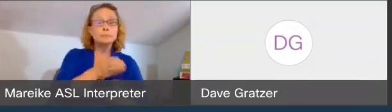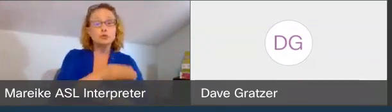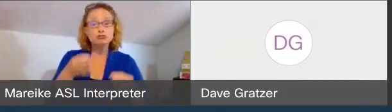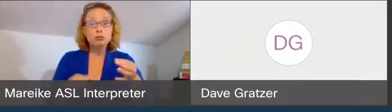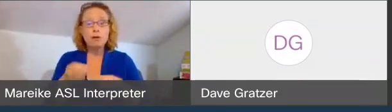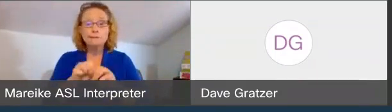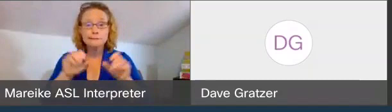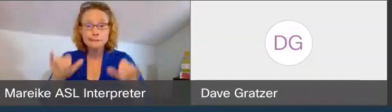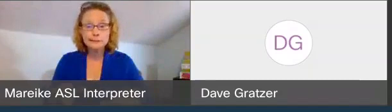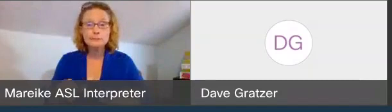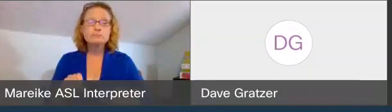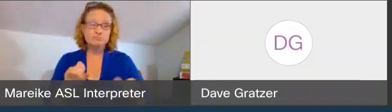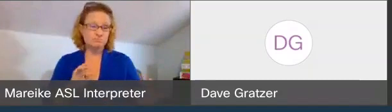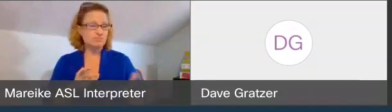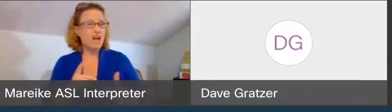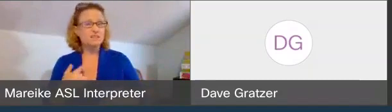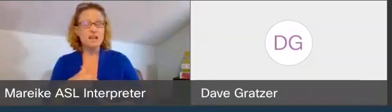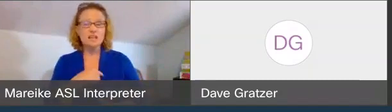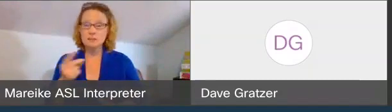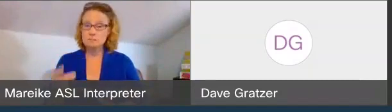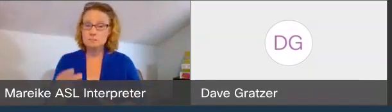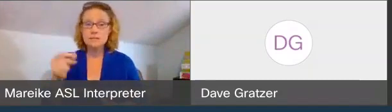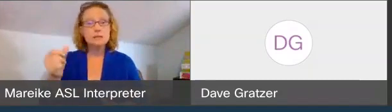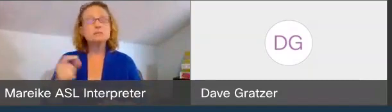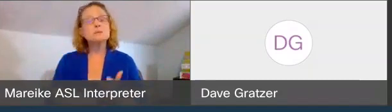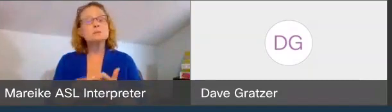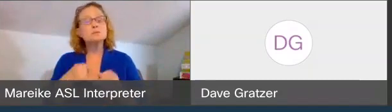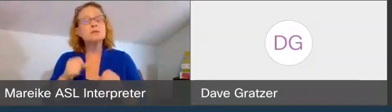they can contact us immediately. We're sometimes able to arrange for diversion,